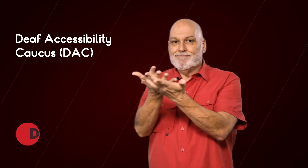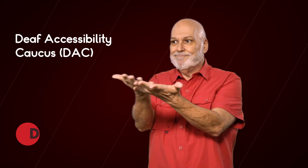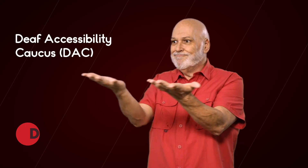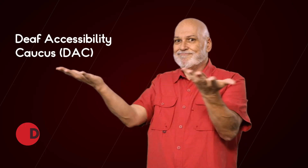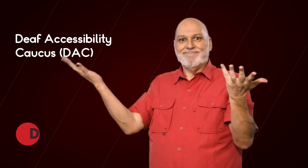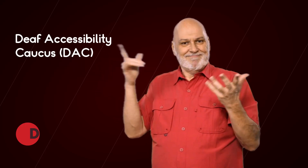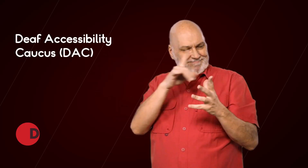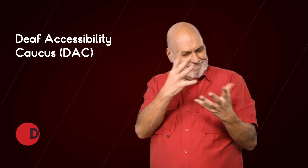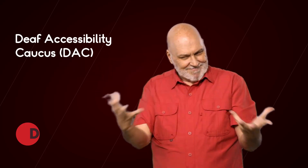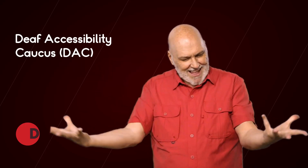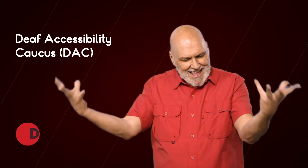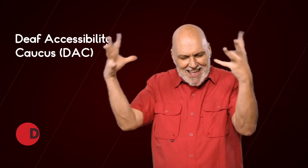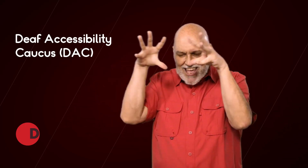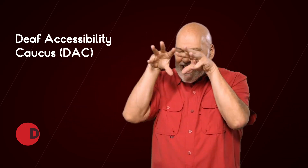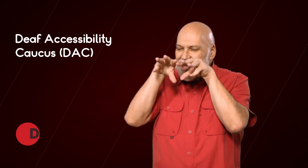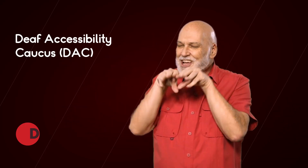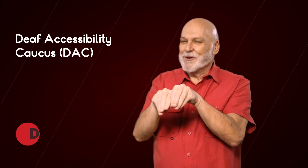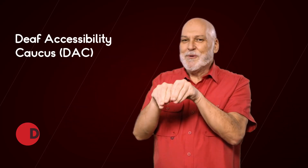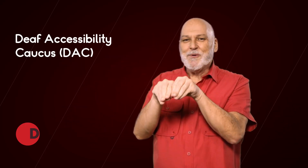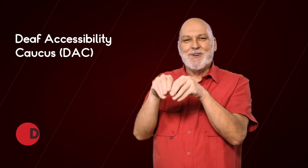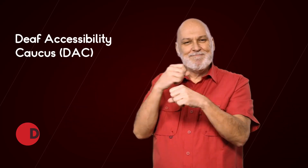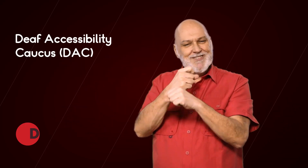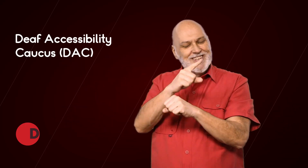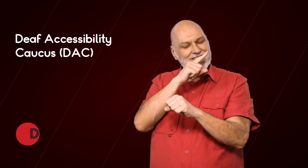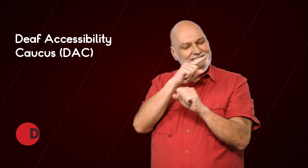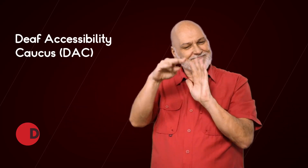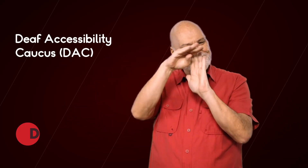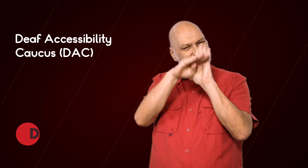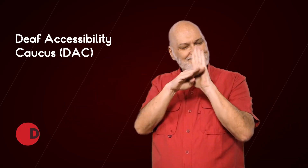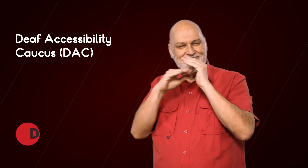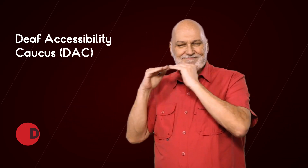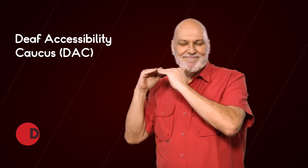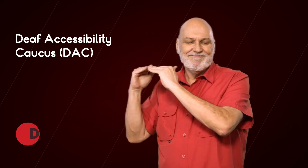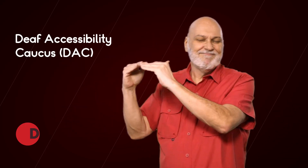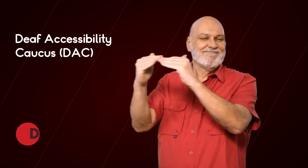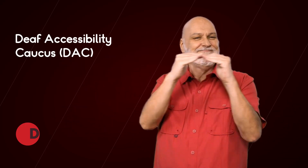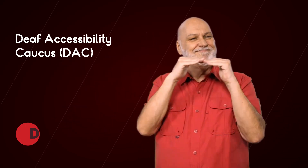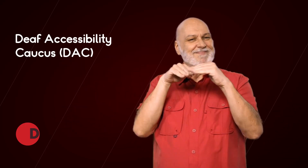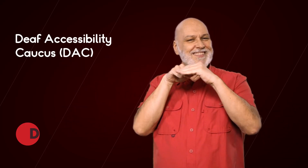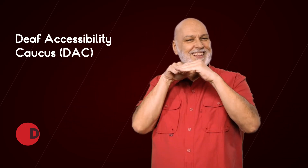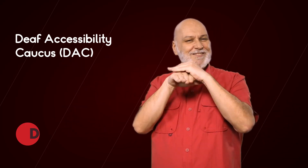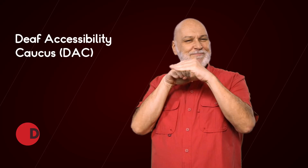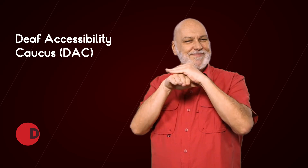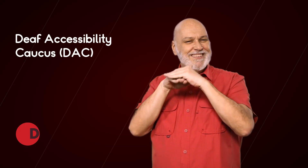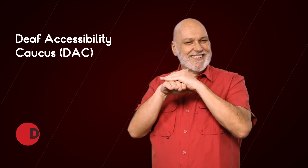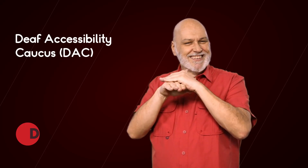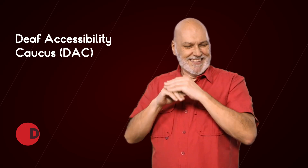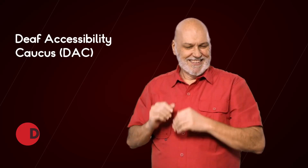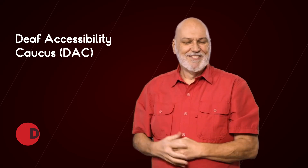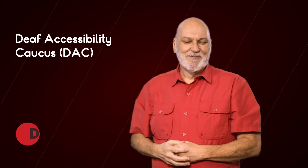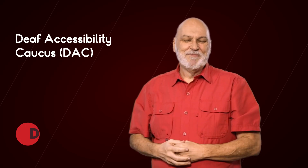DeafBlind, and people of color.